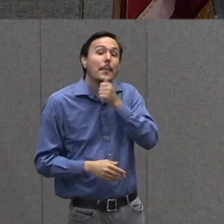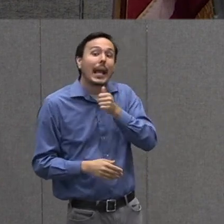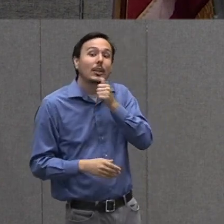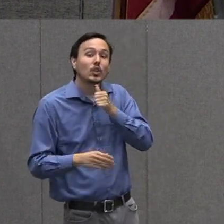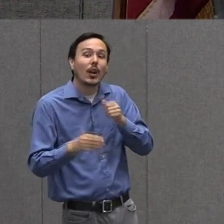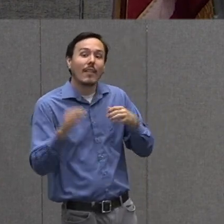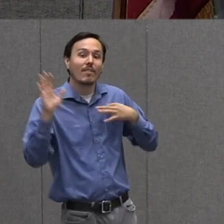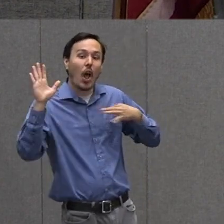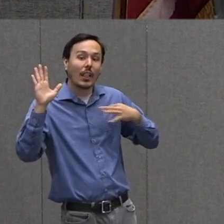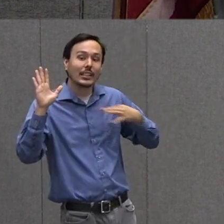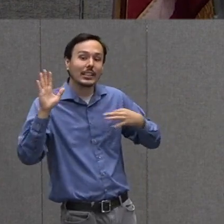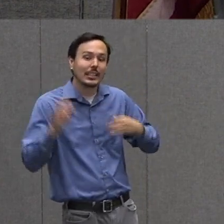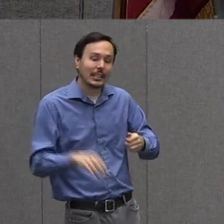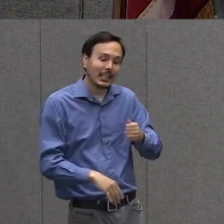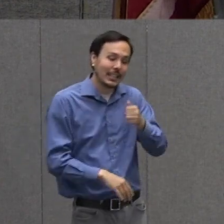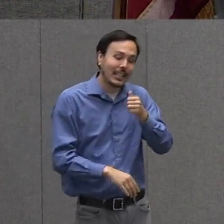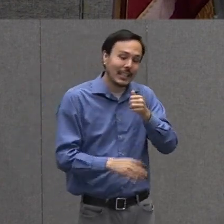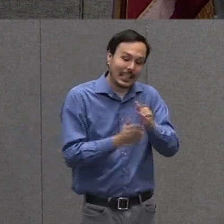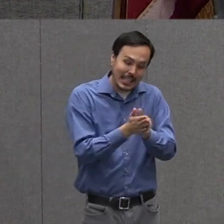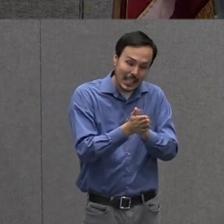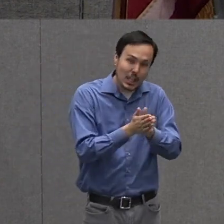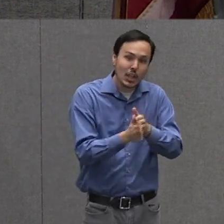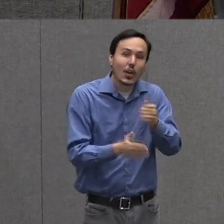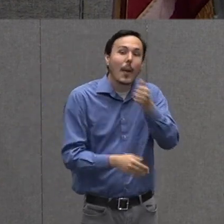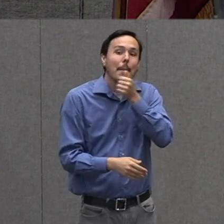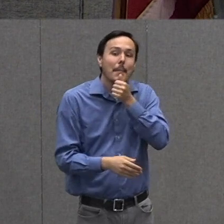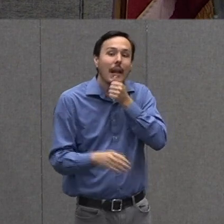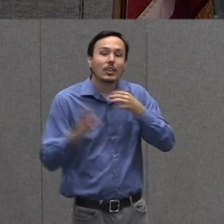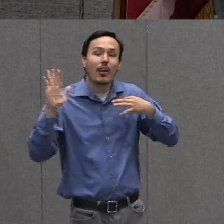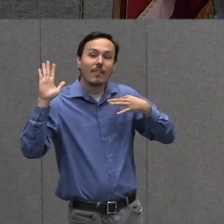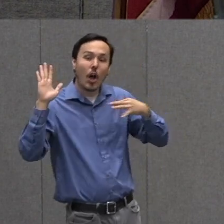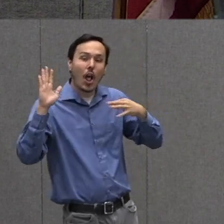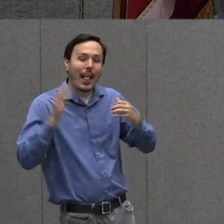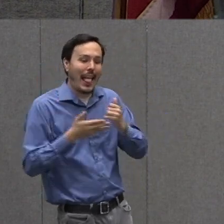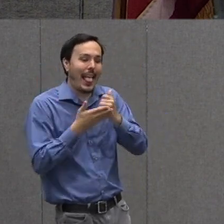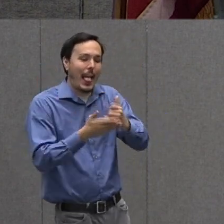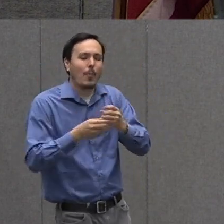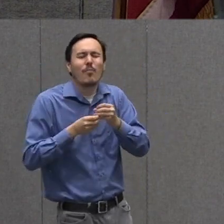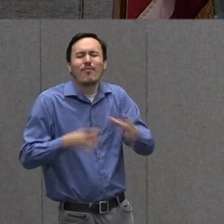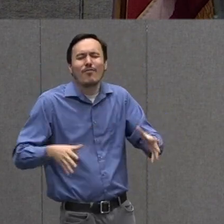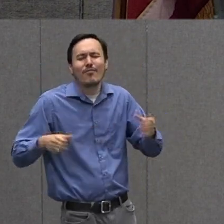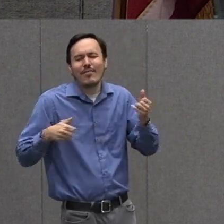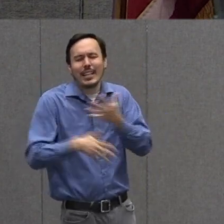Eager patient volunteers help fearlessly Around the world